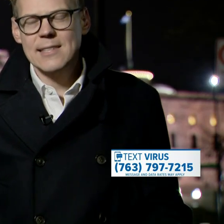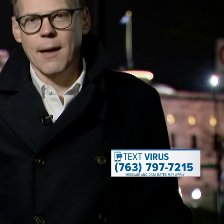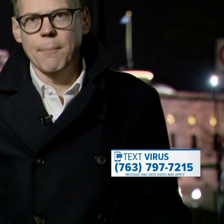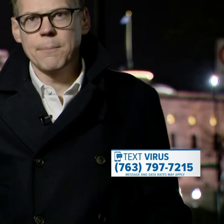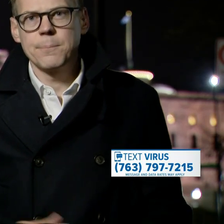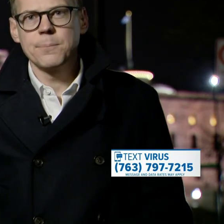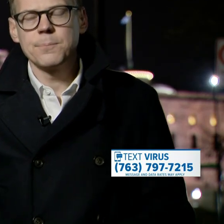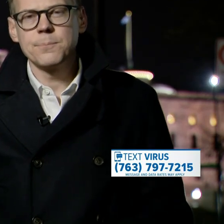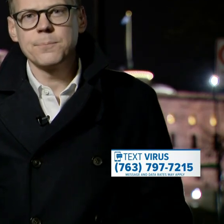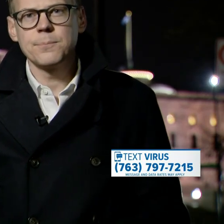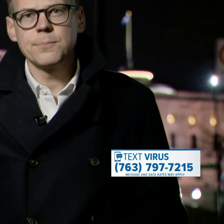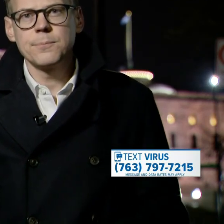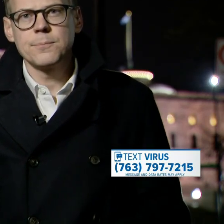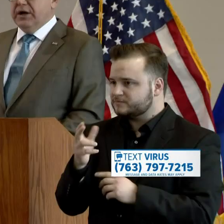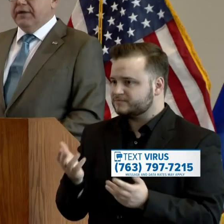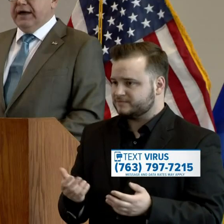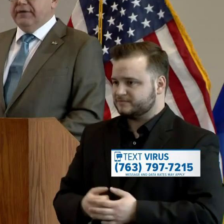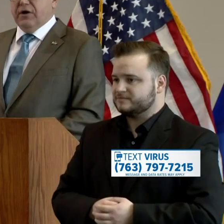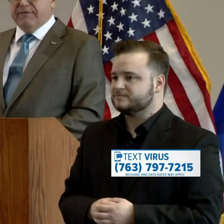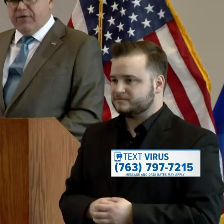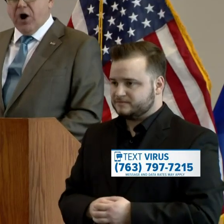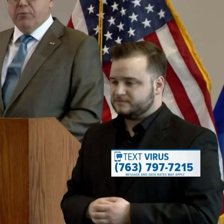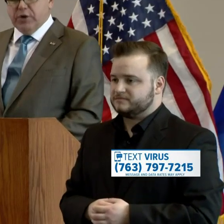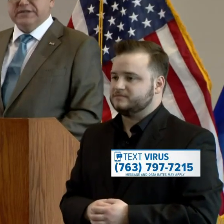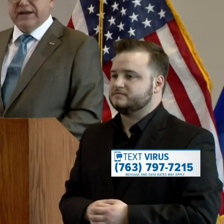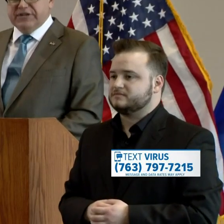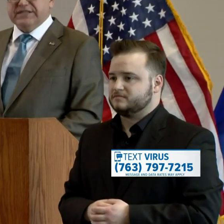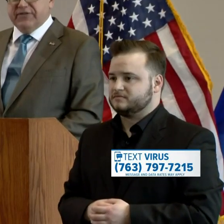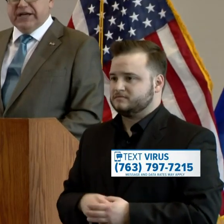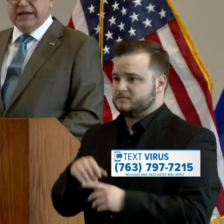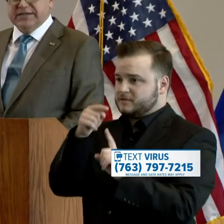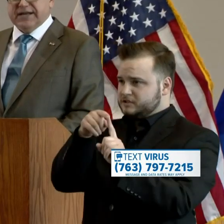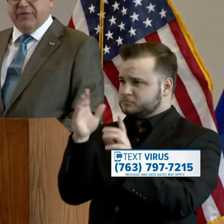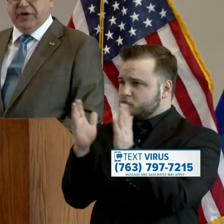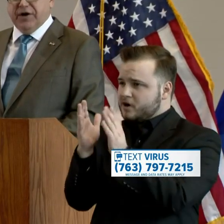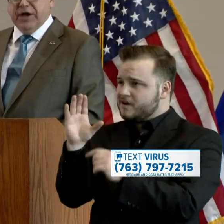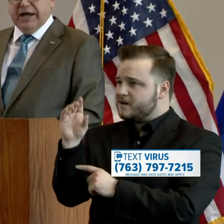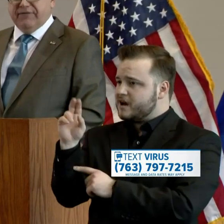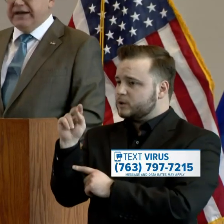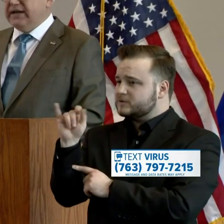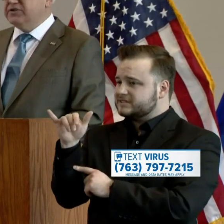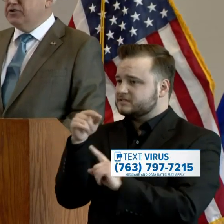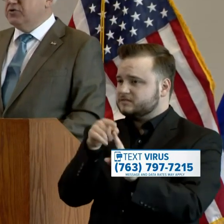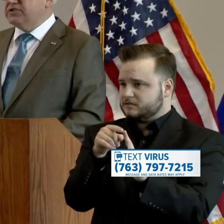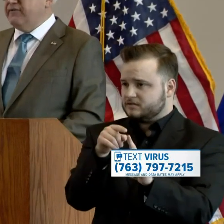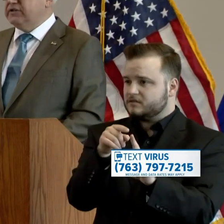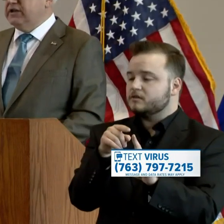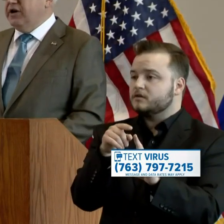A GROWING BACKLOG IN TESTING. 1700 CASES ARE ON ICE A GROWING BACKLOG IN TESTING. 1700 CASES ARE ON ICE TONIGHT 1700 CASES ARE ON ICE TONIGHT 1700 CASES ARE ON ICE TONIGHT BECAUSE 1700 CASES ARE ON ICE TONIGHT BECAUSE THEY 1700 CASES ARE ON ICE TONIGHT BECAUSE THEY SIMPLY 1700 CASES ARE ON ICE TONIGHT BECAUSE THEY SIMPLY DO 1700 CASES ARE ON ICE TONIGHT BECAUSE THEY SIMPLY DO NOT 1700 CASES ARE ON ICE TONIGHT BECAUSE THEY SIMPLY DO NOT HAVE BECAUSE THEY SIMPLY DO NOT HAVE BECAUSE THEY SIMPLY DO NOT HAVE THE BECAUSE THEY SIMPLY DO NOT HAVE THE CAPACITY BECAUSE THEY SIMPLY DO NOT HAVE THE CAPACITY TO BECAUSE THEY SIMPLY DO NOT HAVE THE CAPACITY TO TEST BECAUSE THEY SIMPLY DO NOT HAVE THE CAPACITY TO TEST THEM.